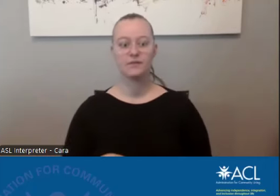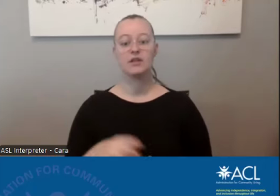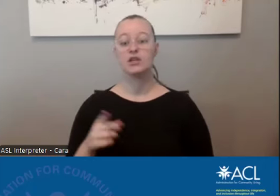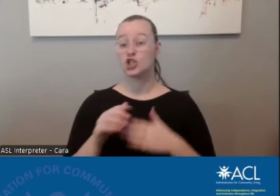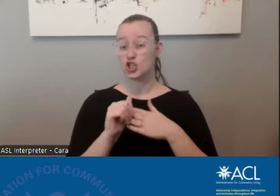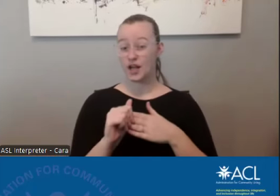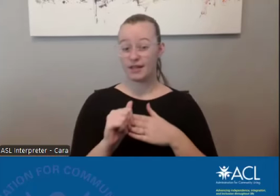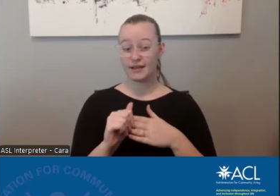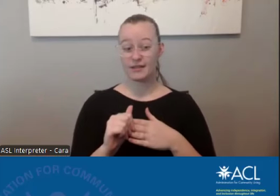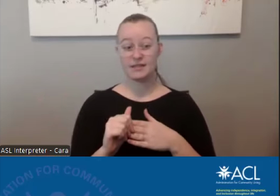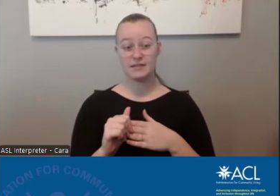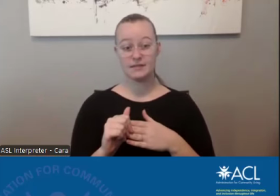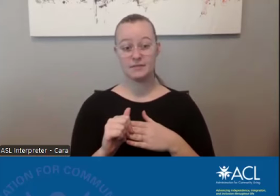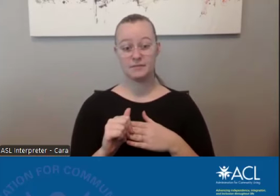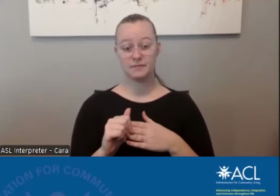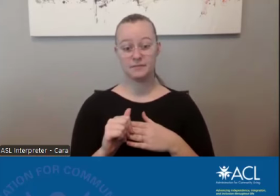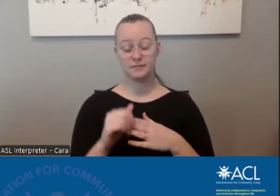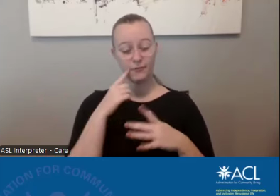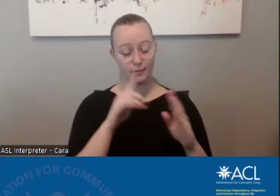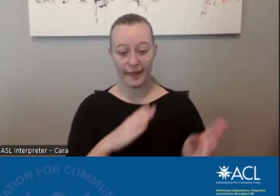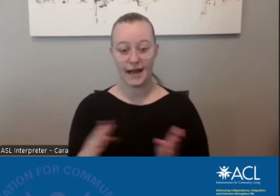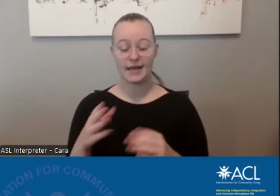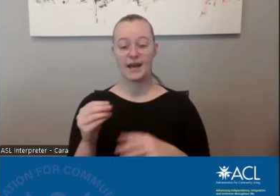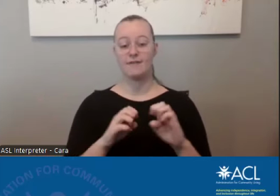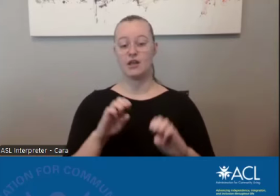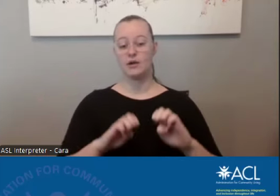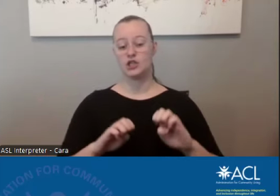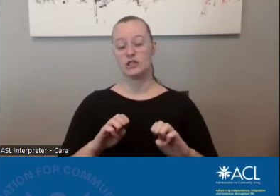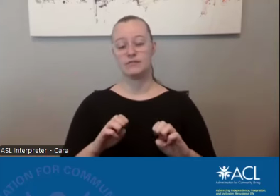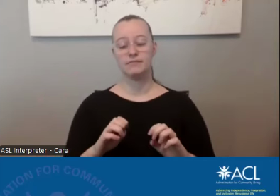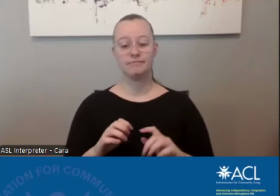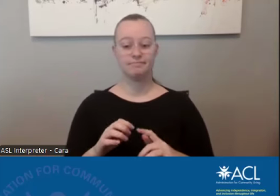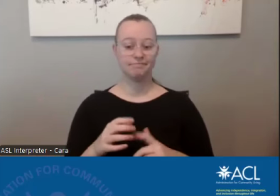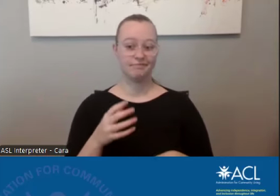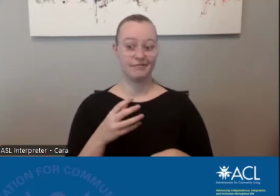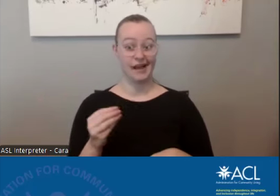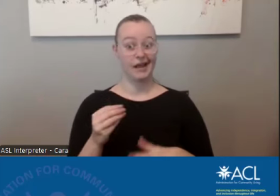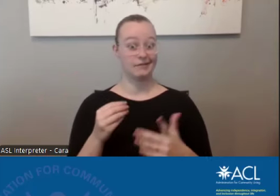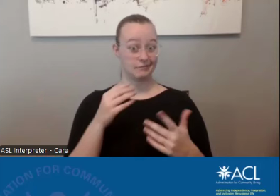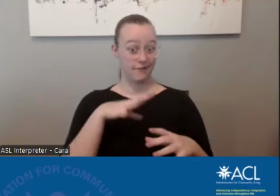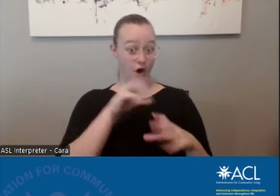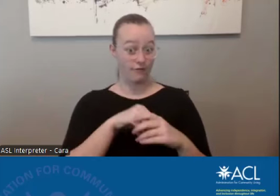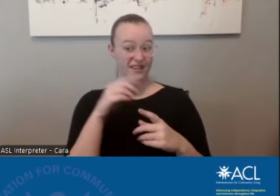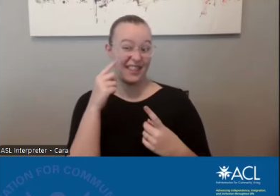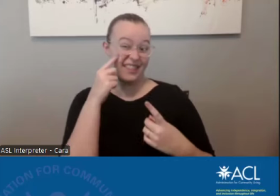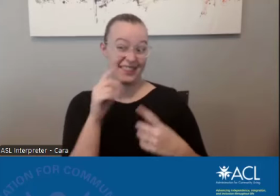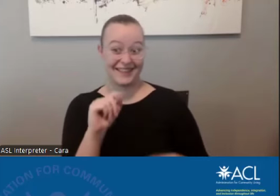Assistant Secretary for Planning and Evaluation and its role as the Think Tank for HHS, and a Policy Advisor to the Secretary.